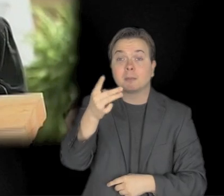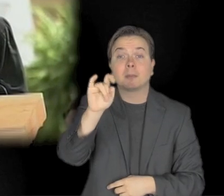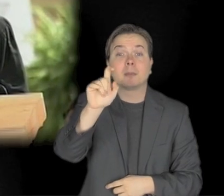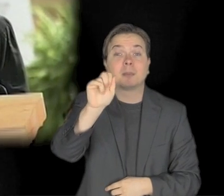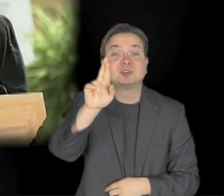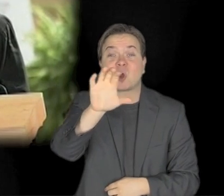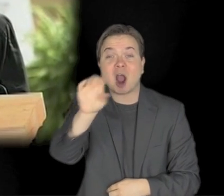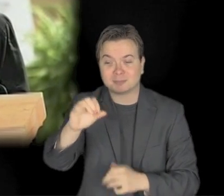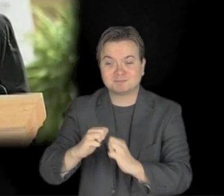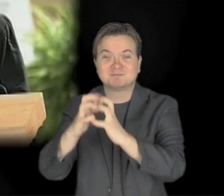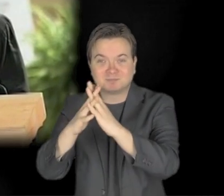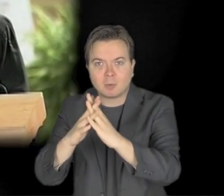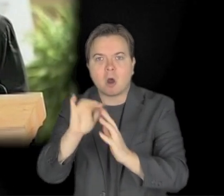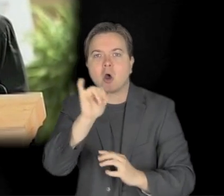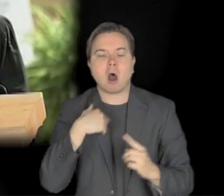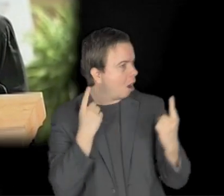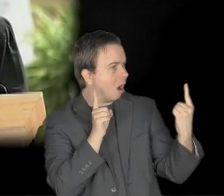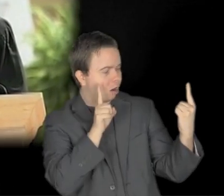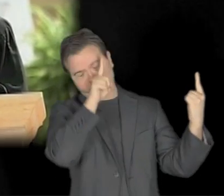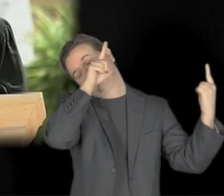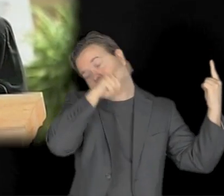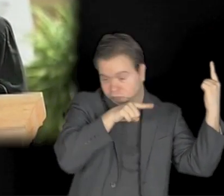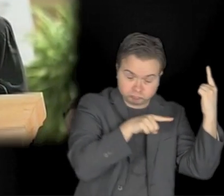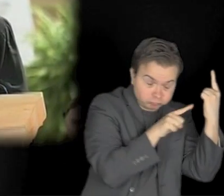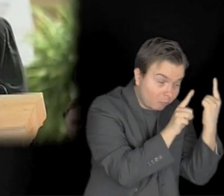fell in love with an amazing woman who would become my wife.